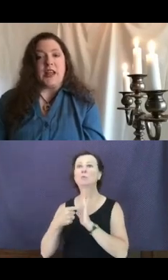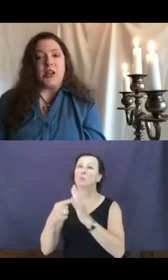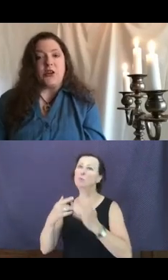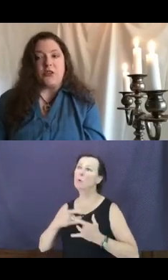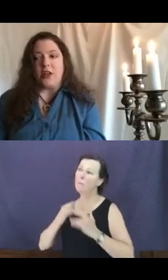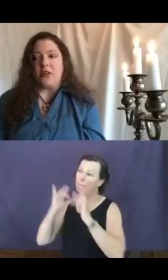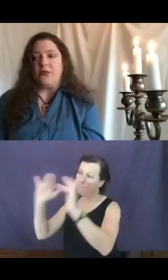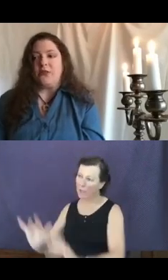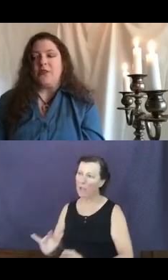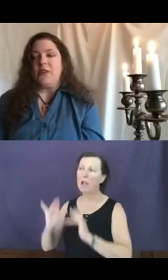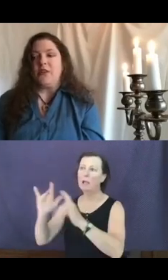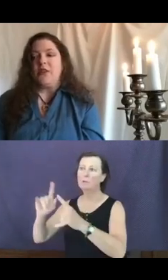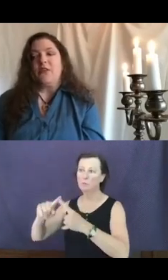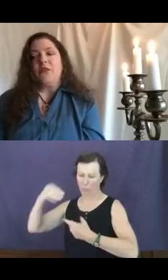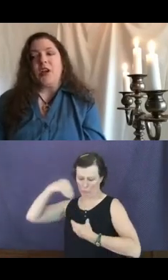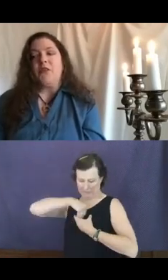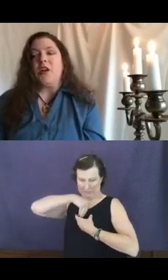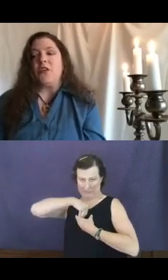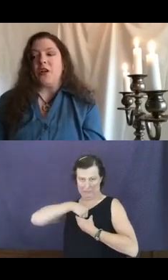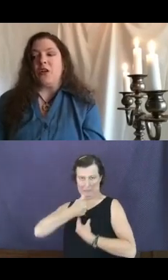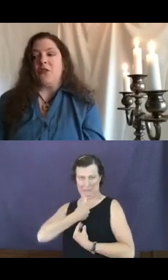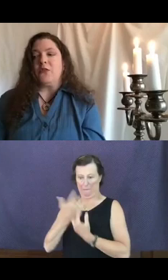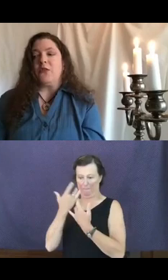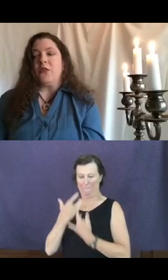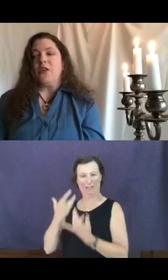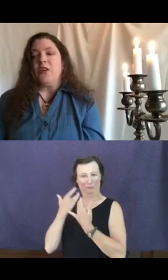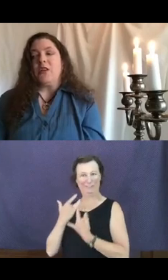inner self, forgiving ourselves for letting